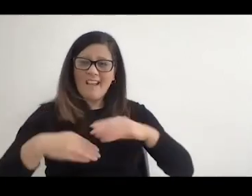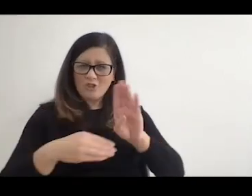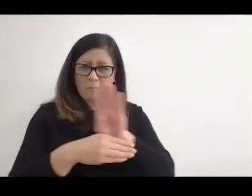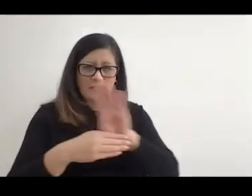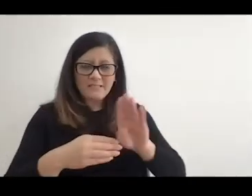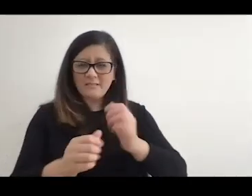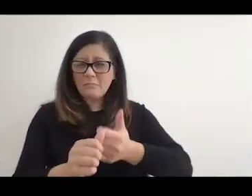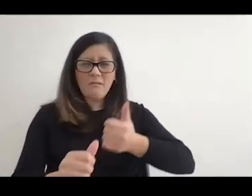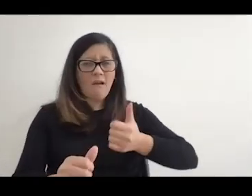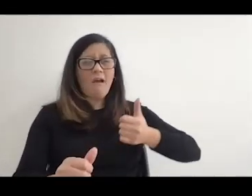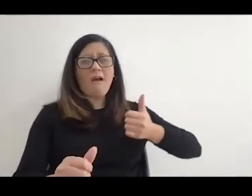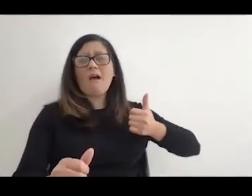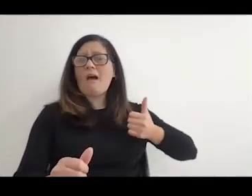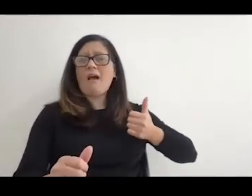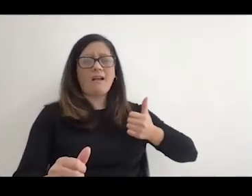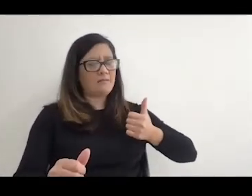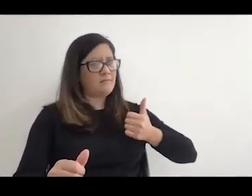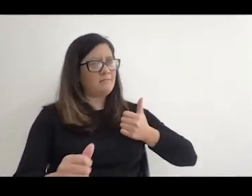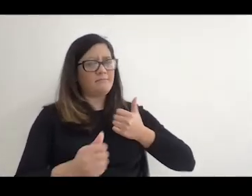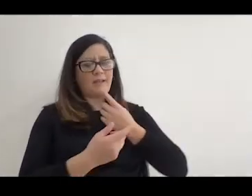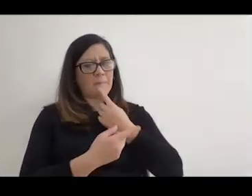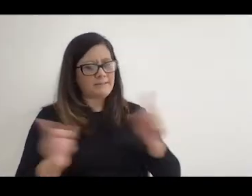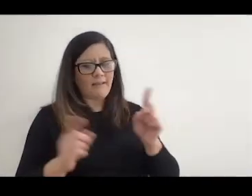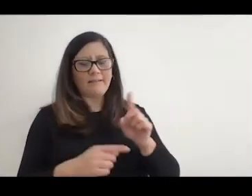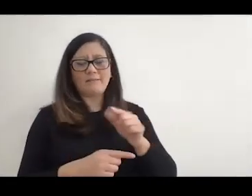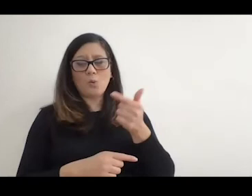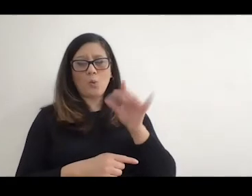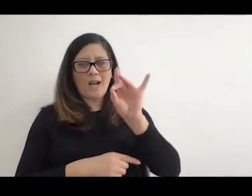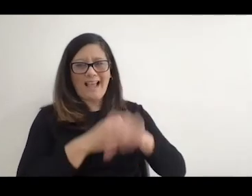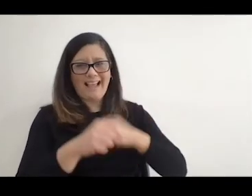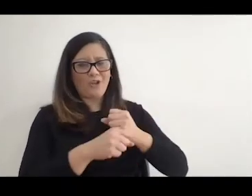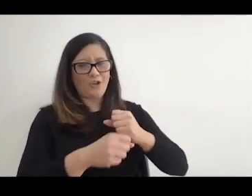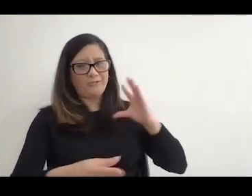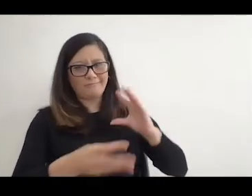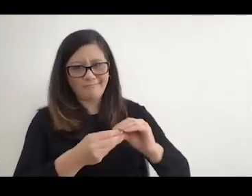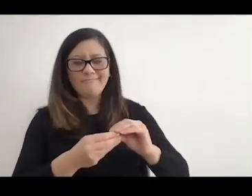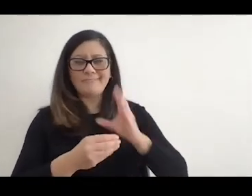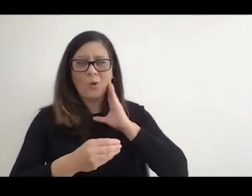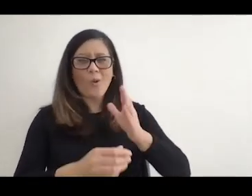I've been saying this for 28 years. It is going to happen, but since the industry hasn't